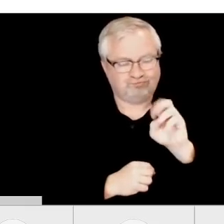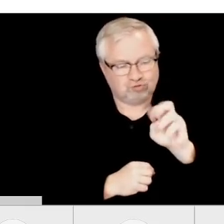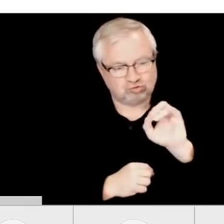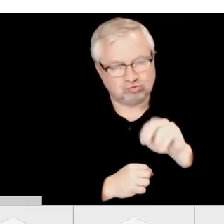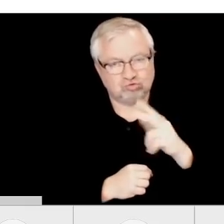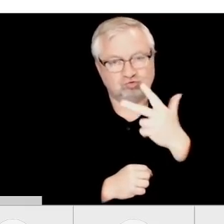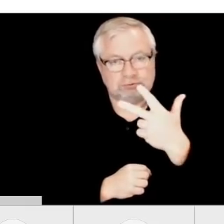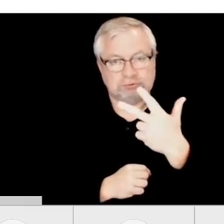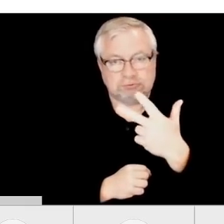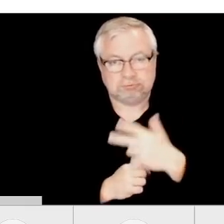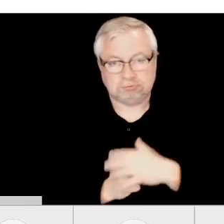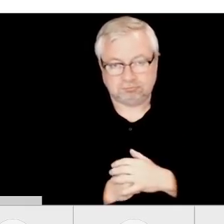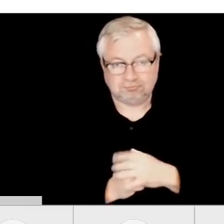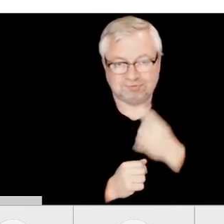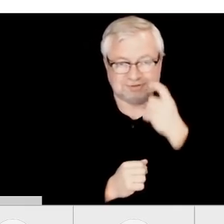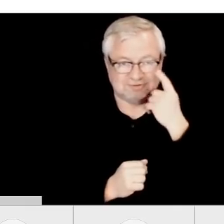things have taken place.